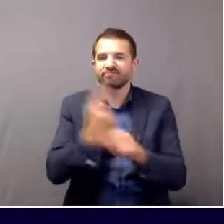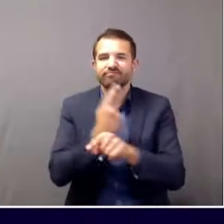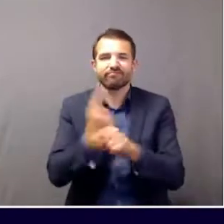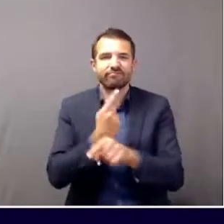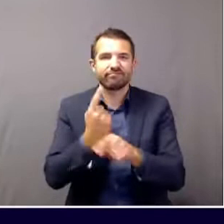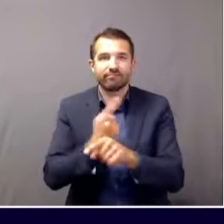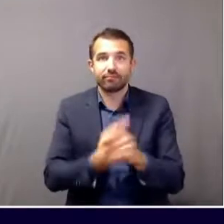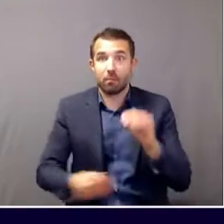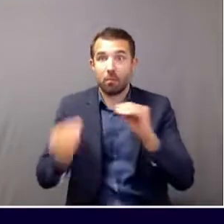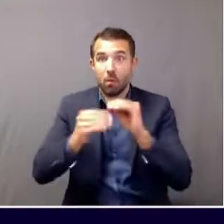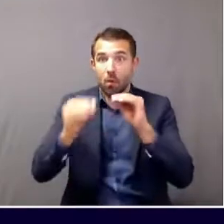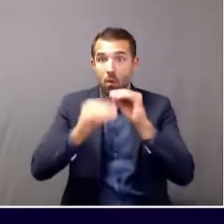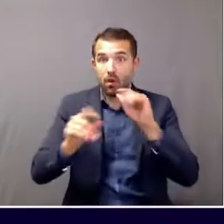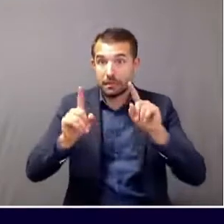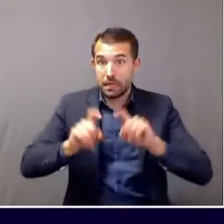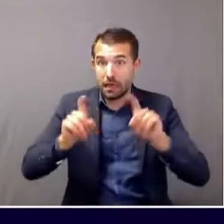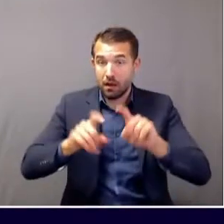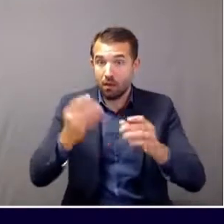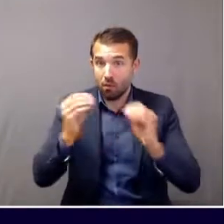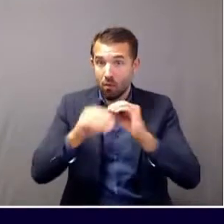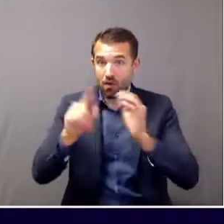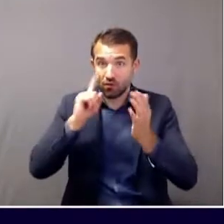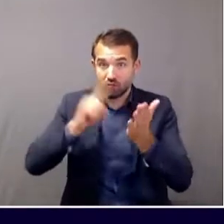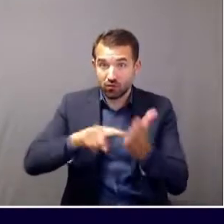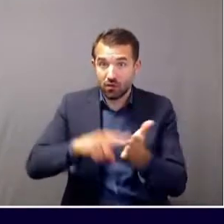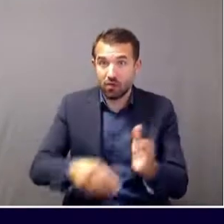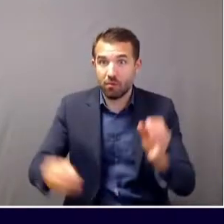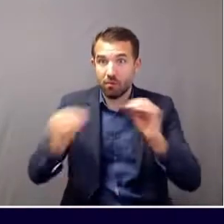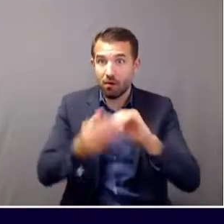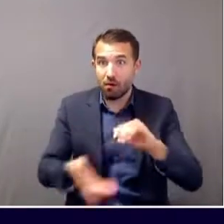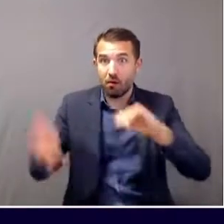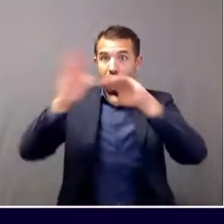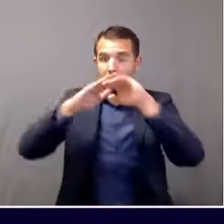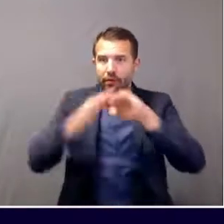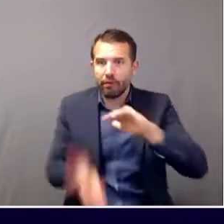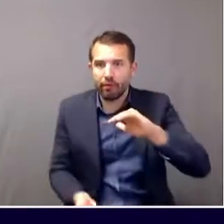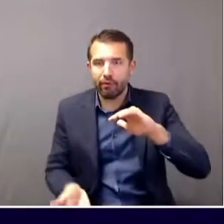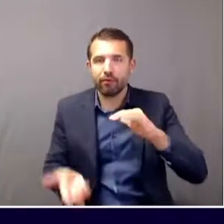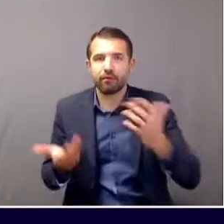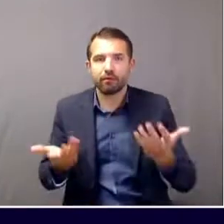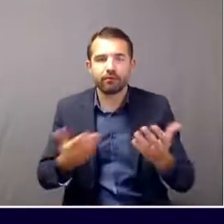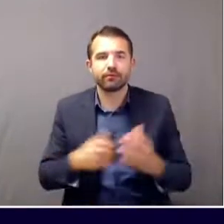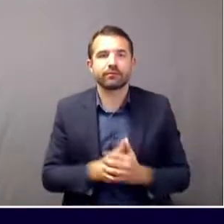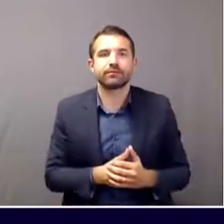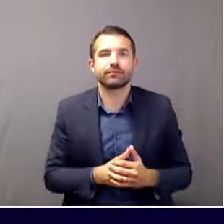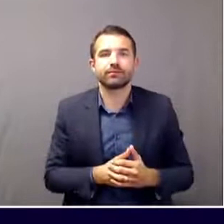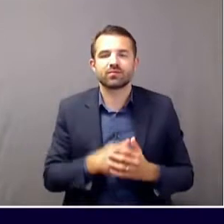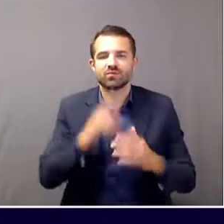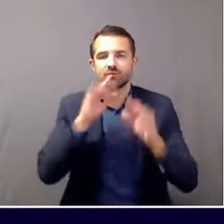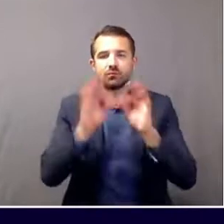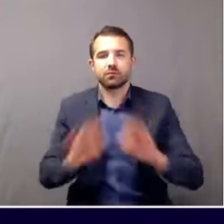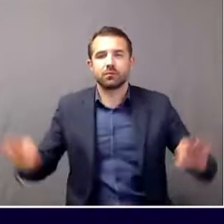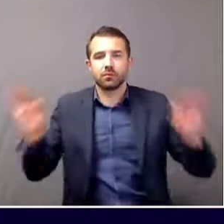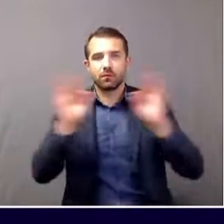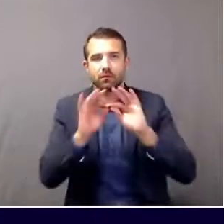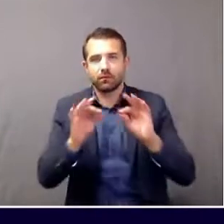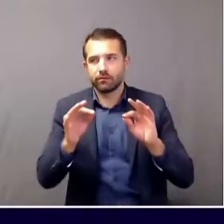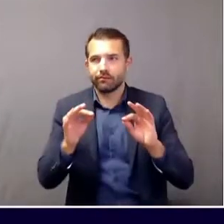as more investigations happen numbers can go up numbers can go